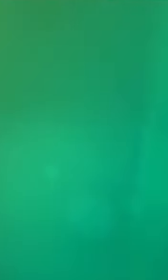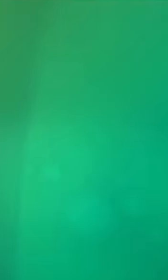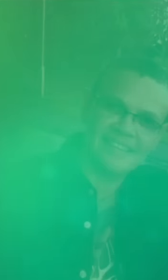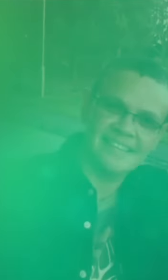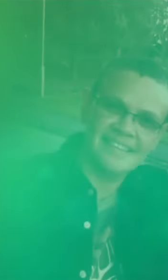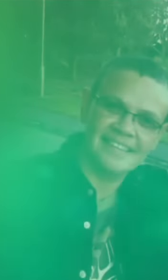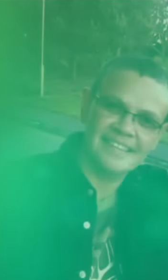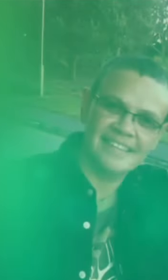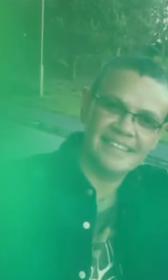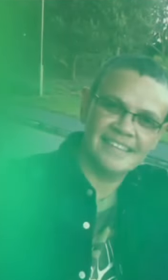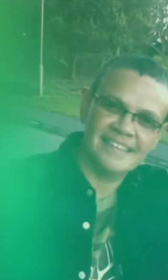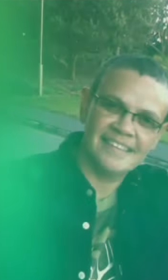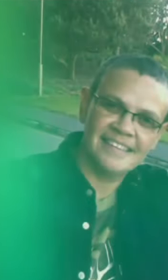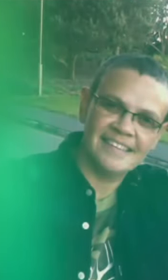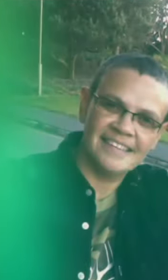Please join me in congratulating the recipient